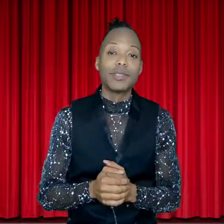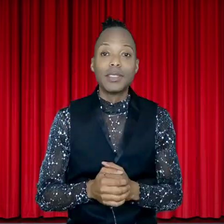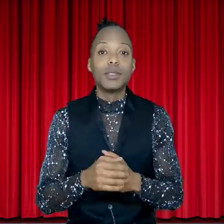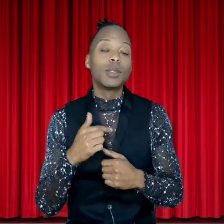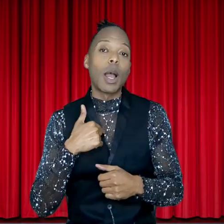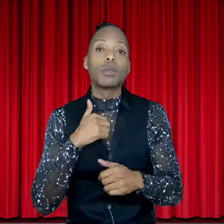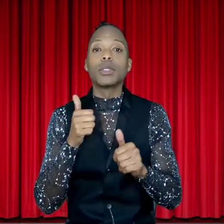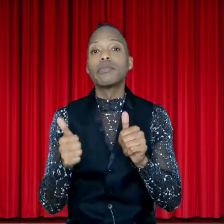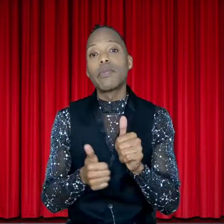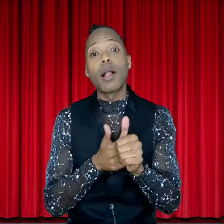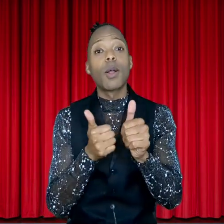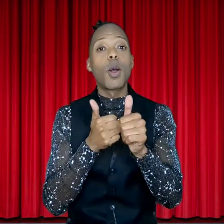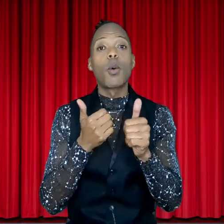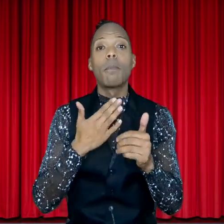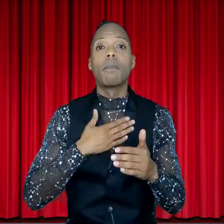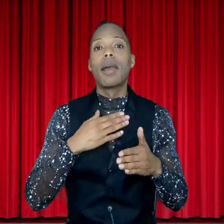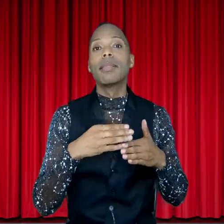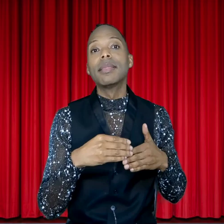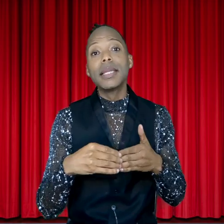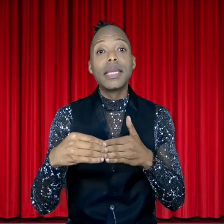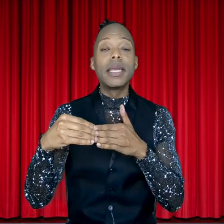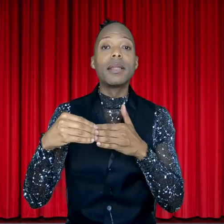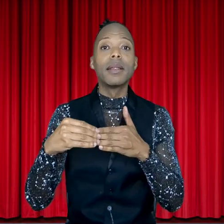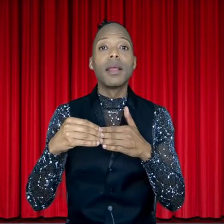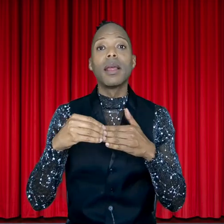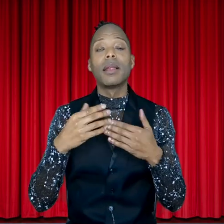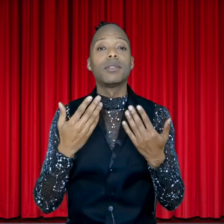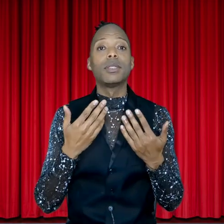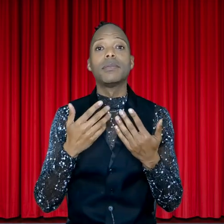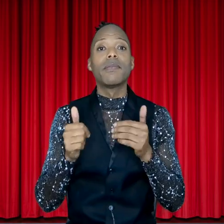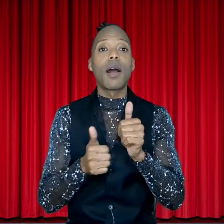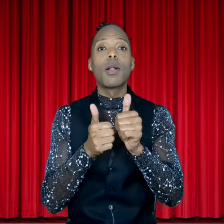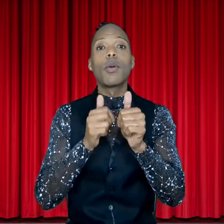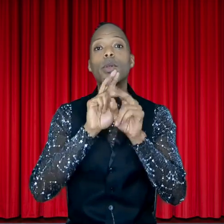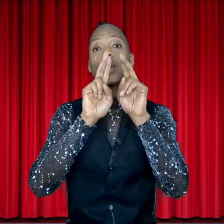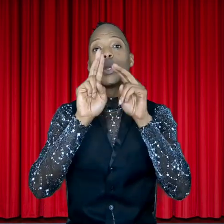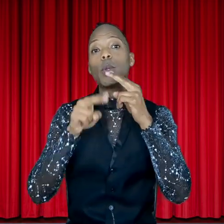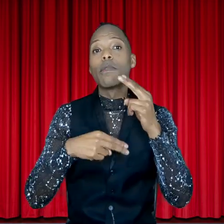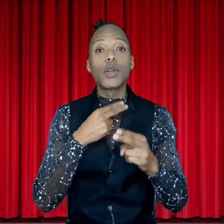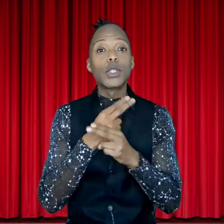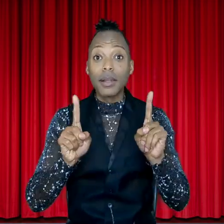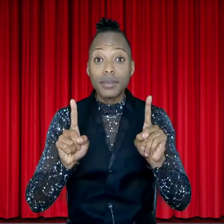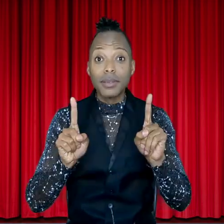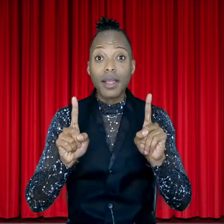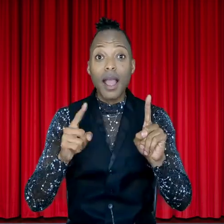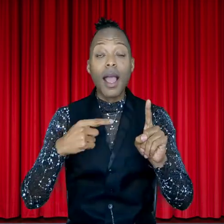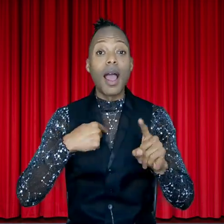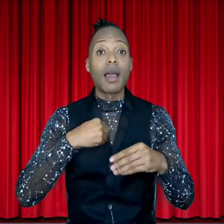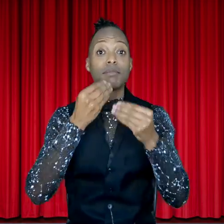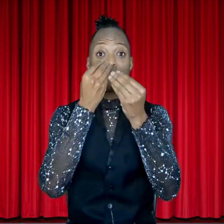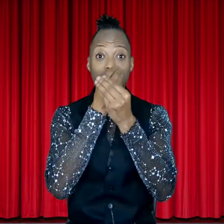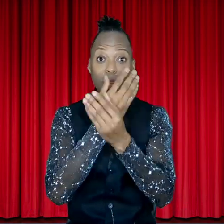and follow the universe but I want you to know who is all near Hollywood,